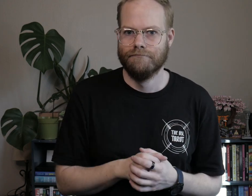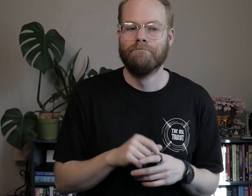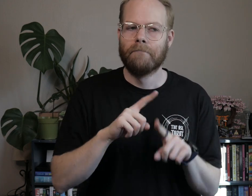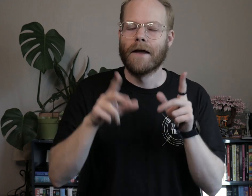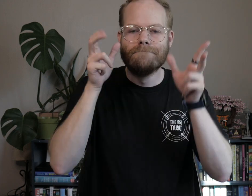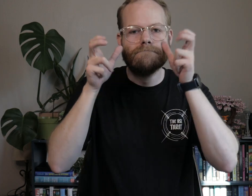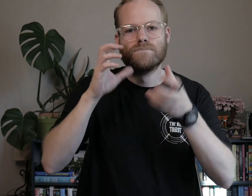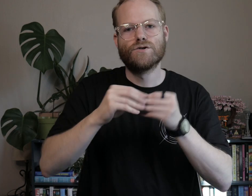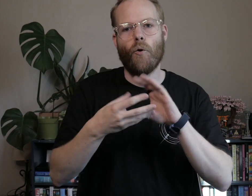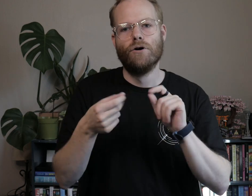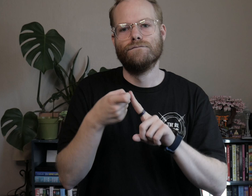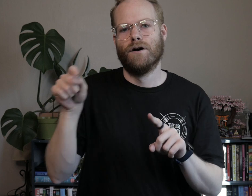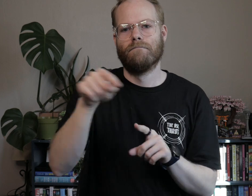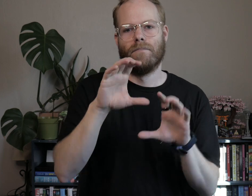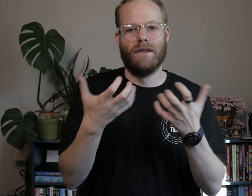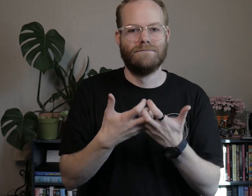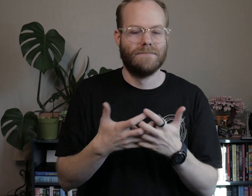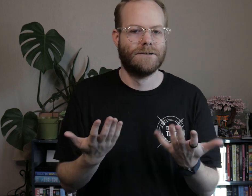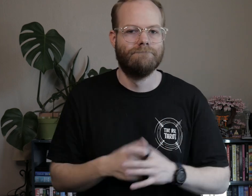though he did hear stories from all his classmates.